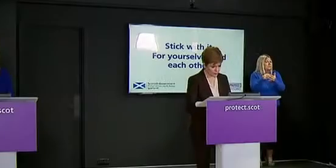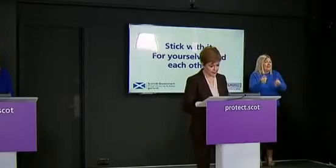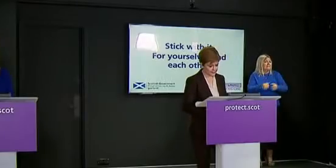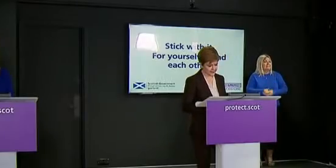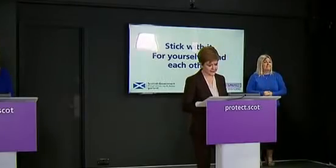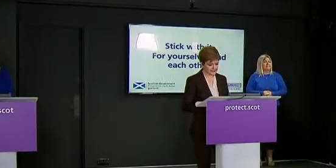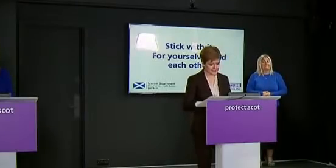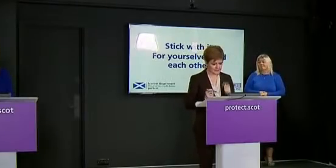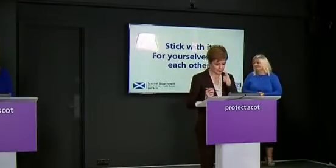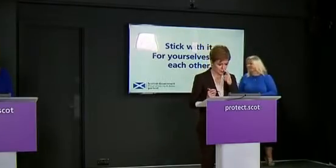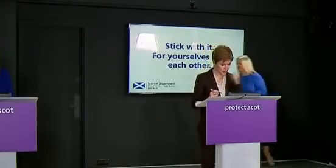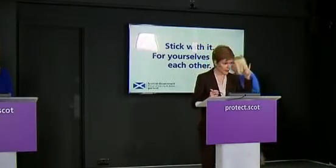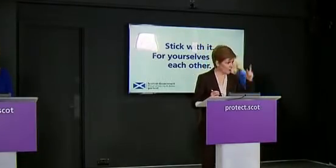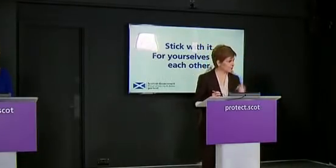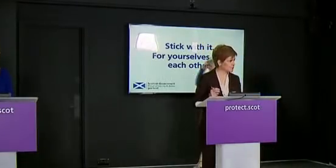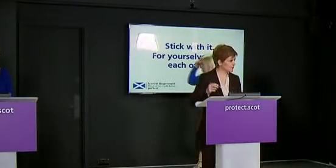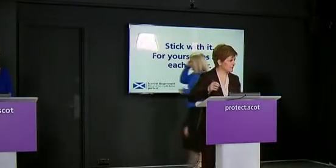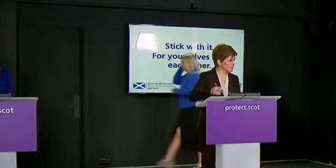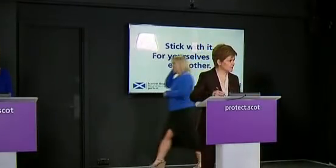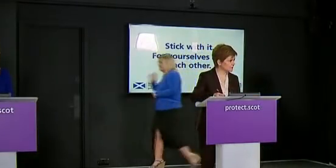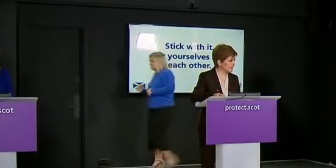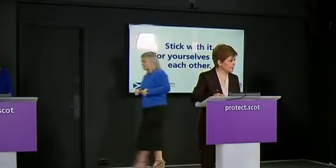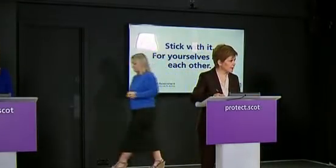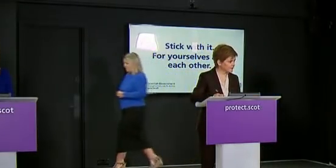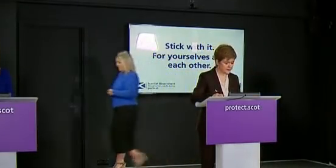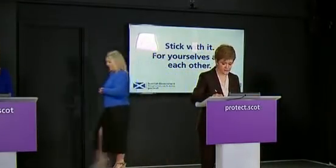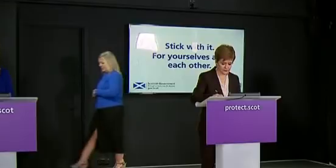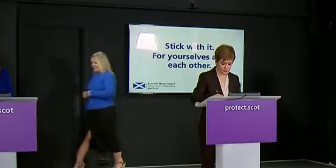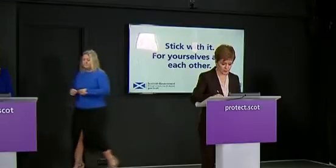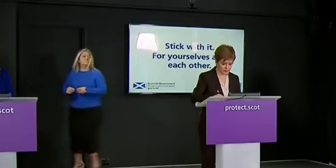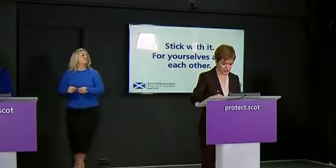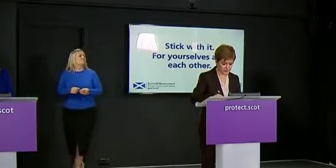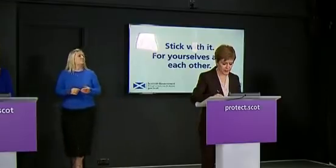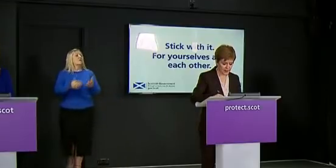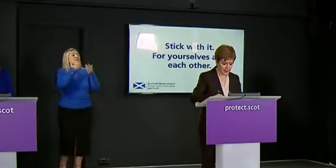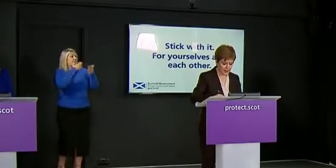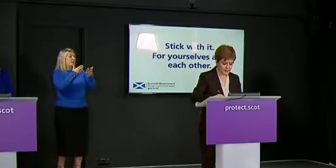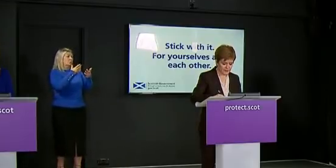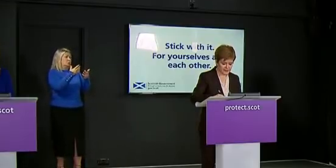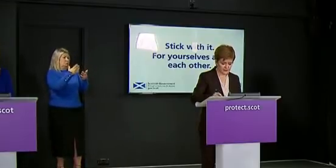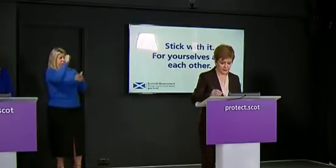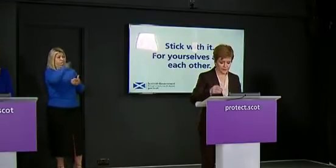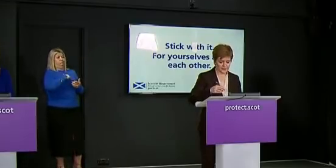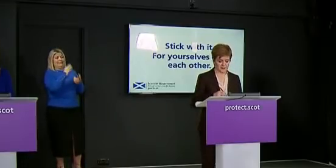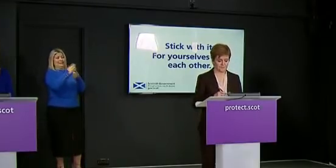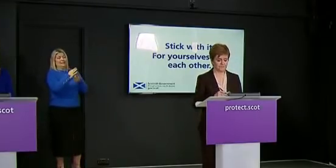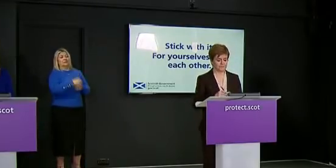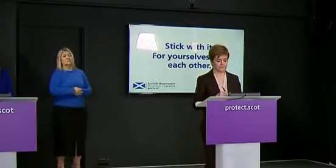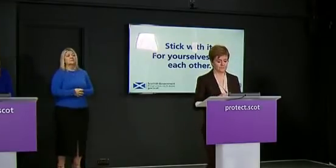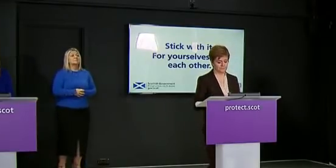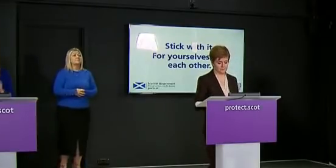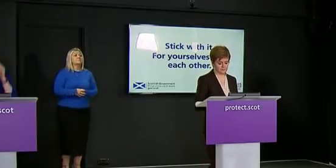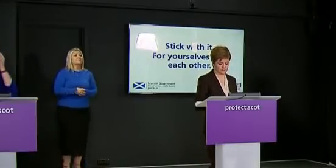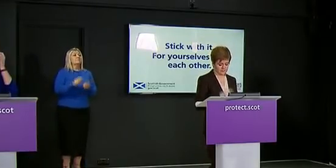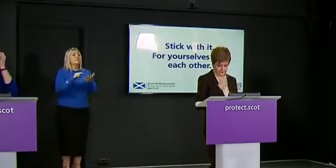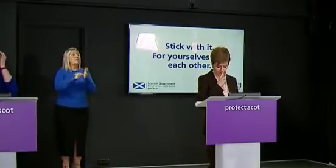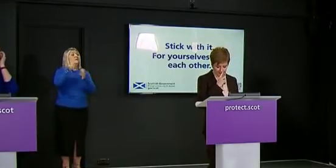OK thanks. We'll await those details, if you have the individual's permission. Christine Lavelle from The Sun.